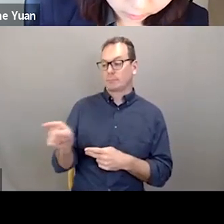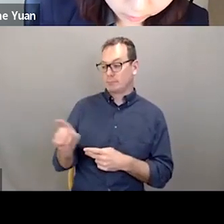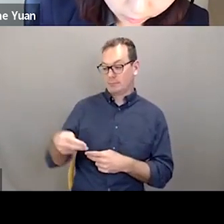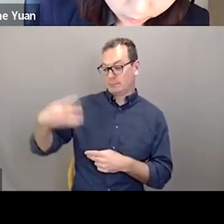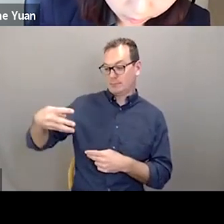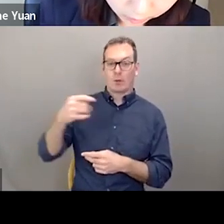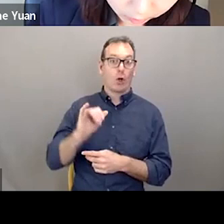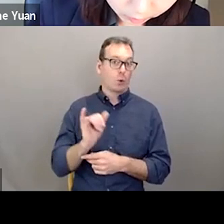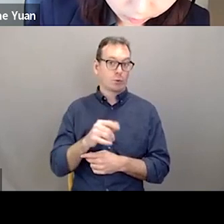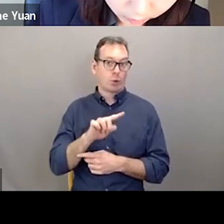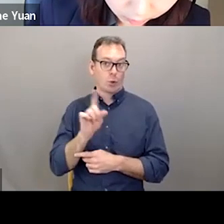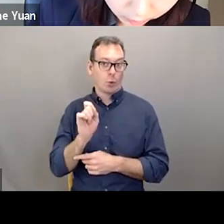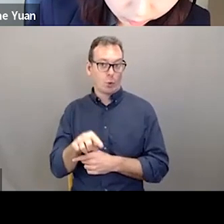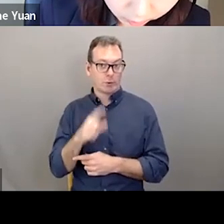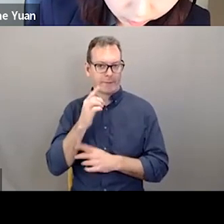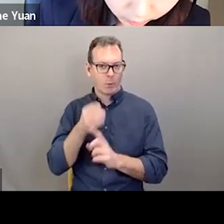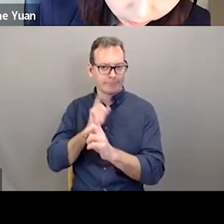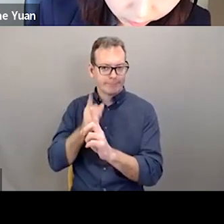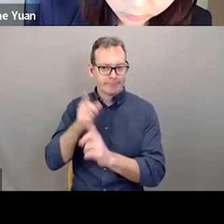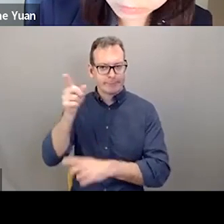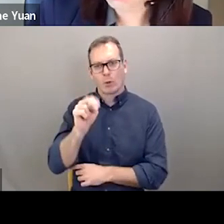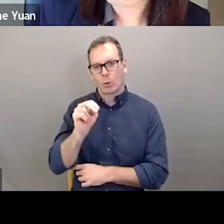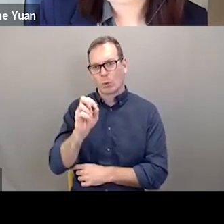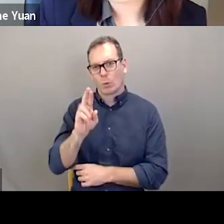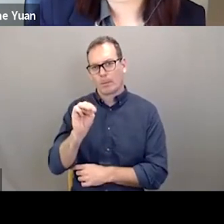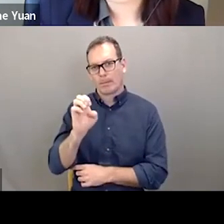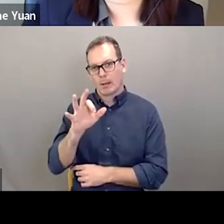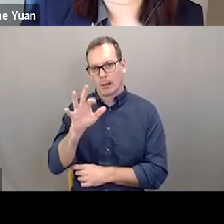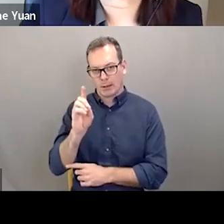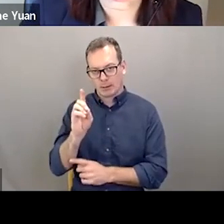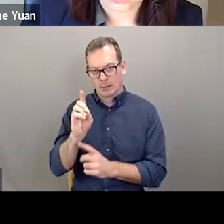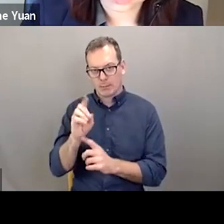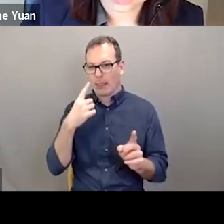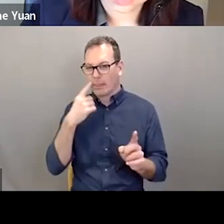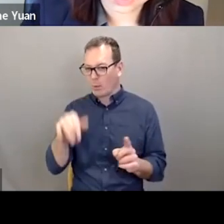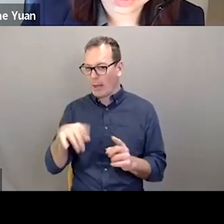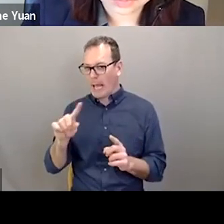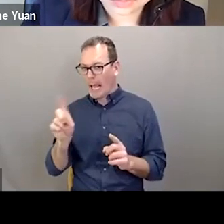which is for Normand so I think I’ll take that first and then we'll have you Marcy is that okay